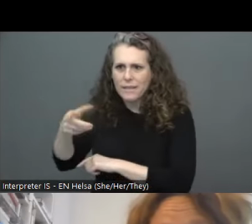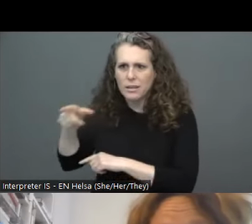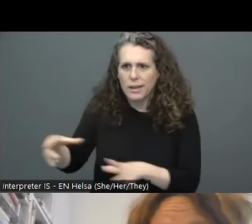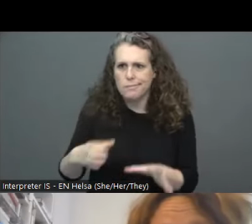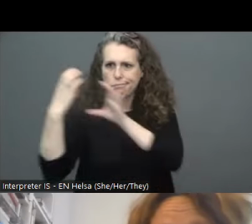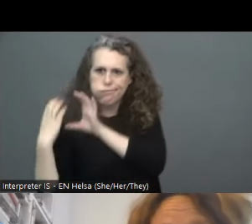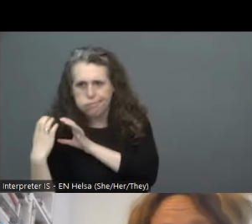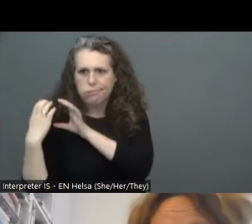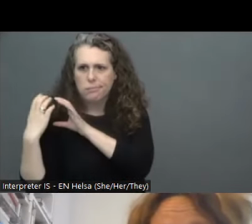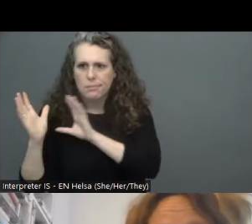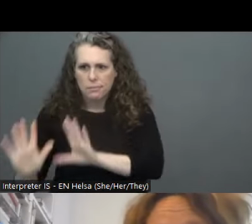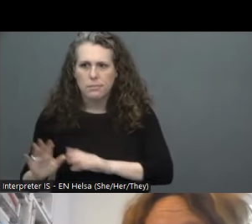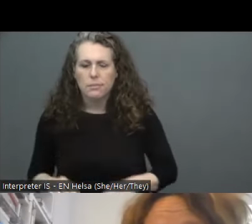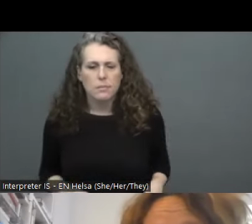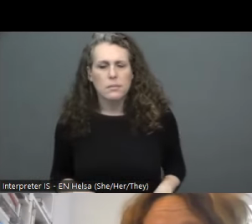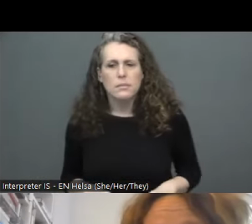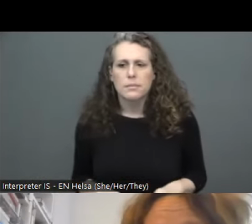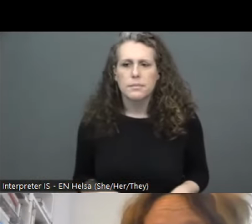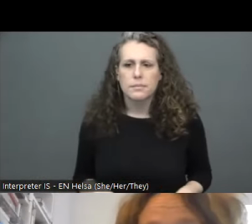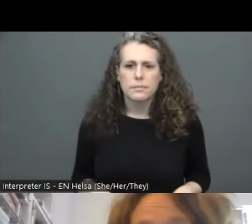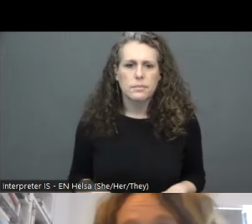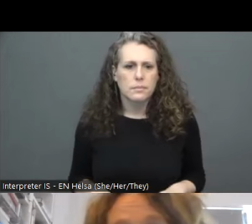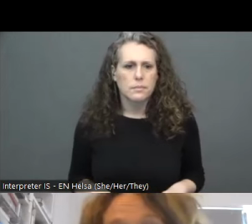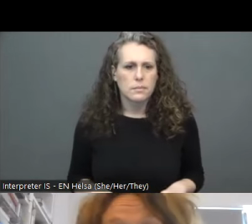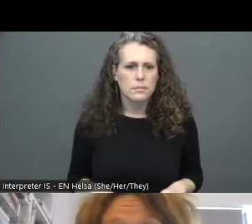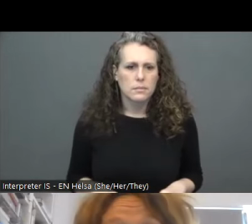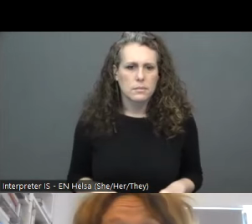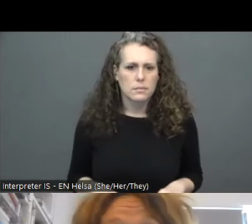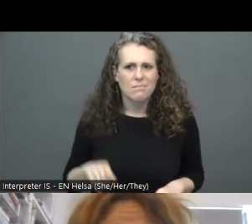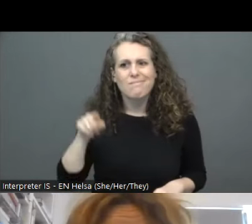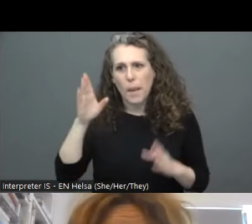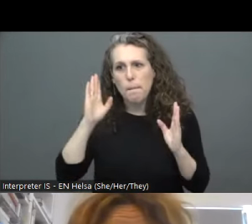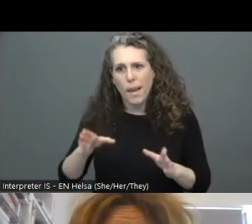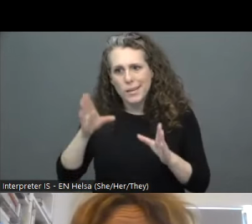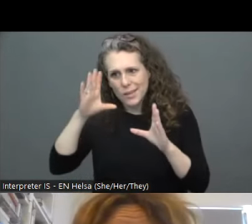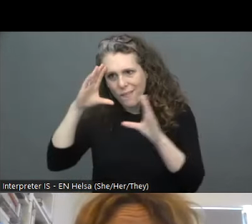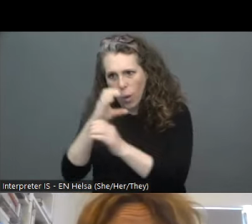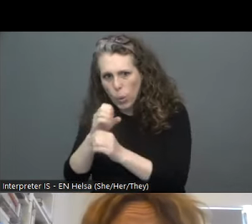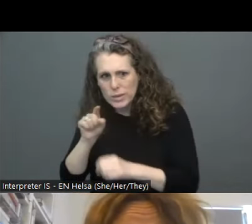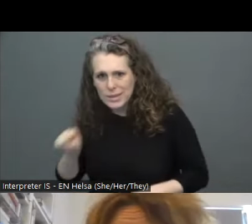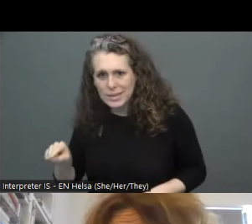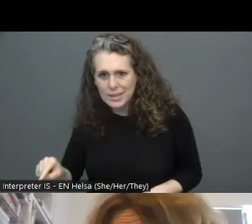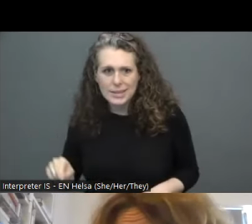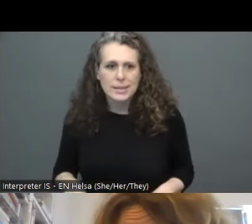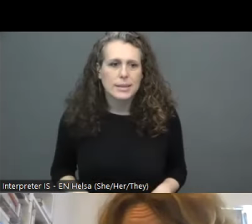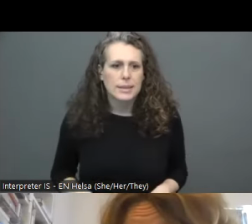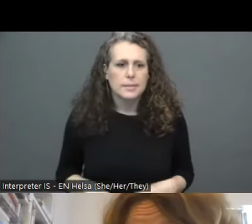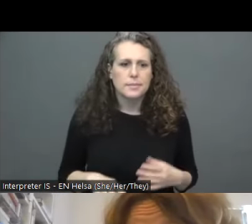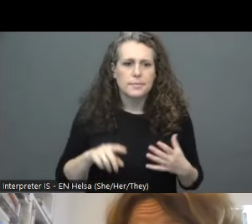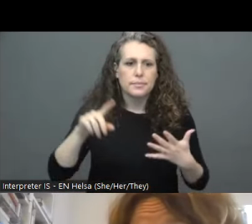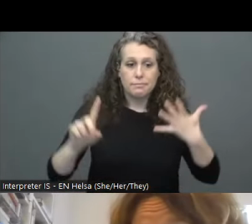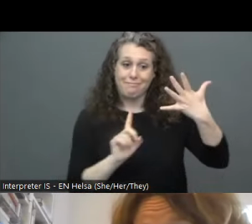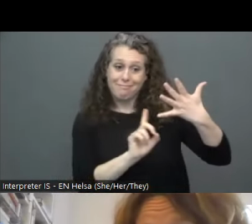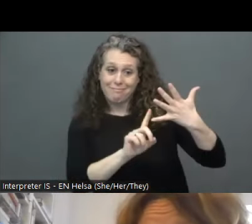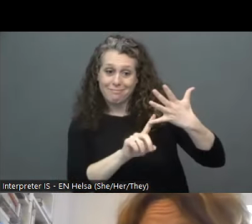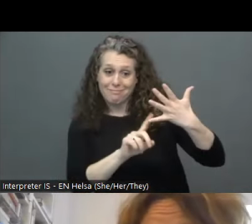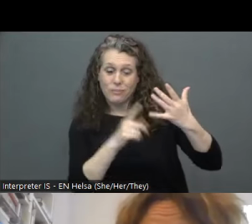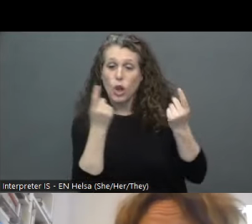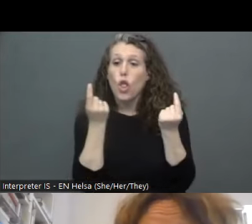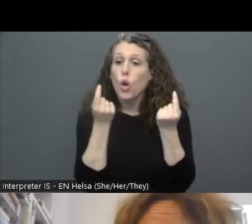that's really an area to tackle. We only have four submissions around enhancing the quality of data.